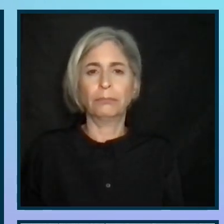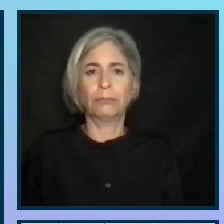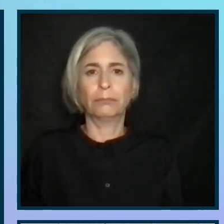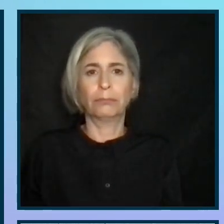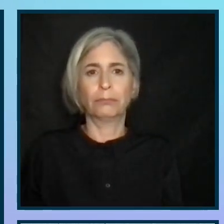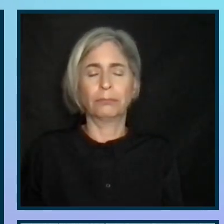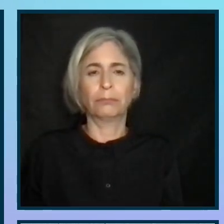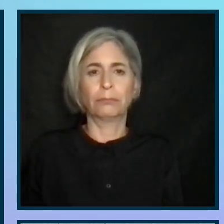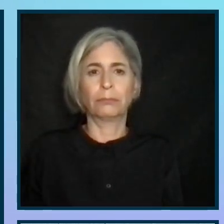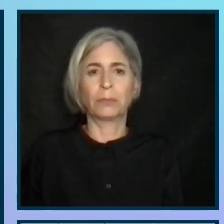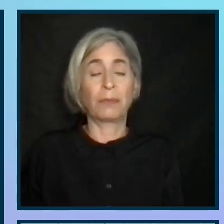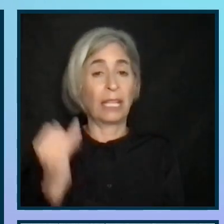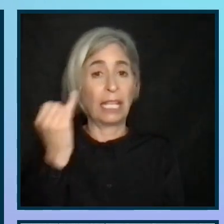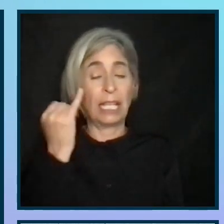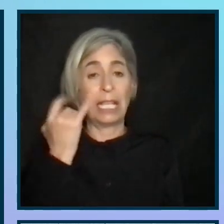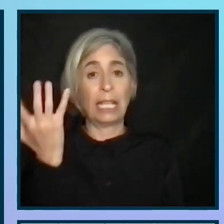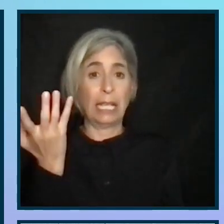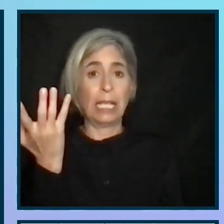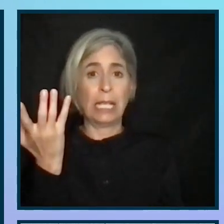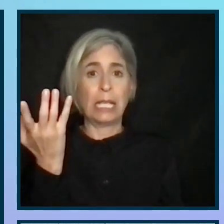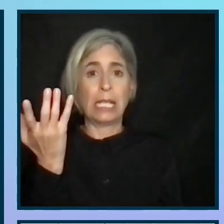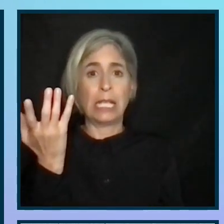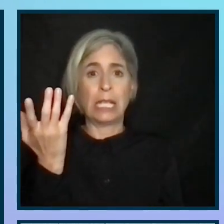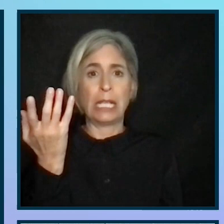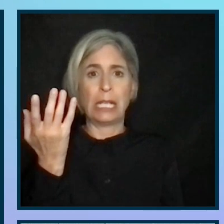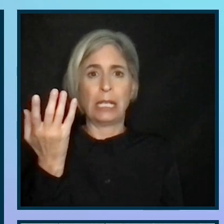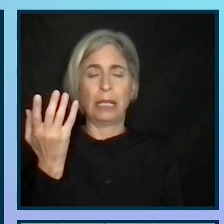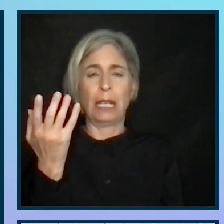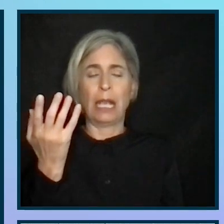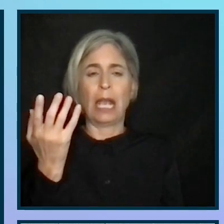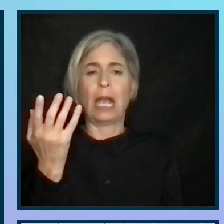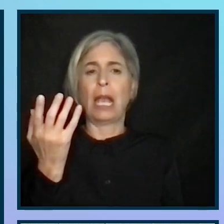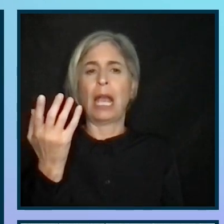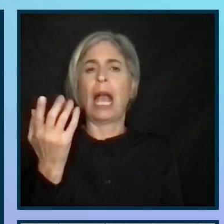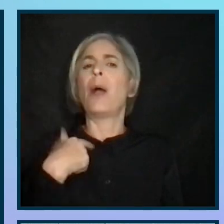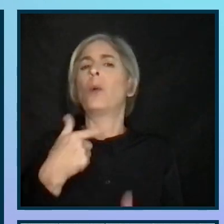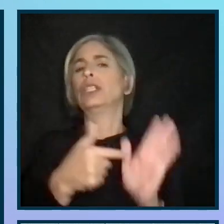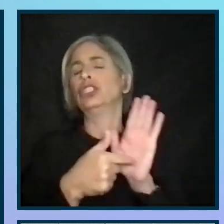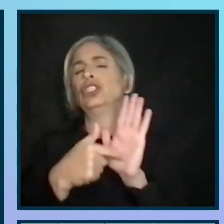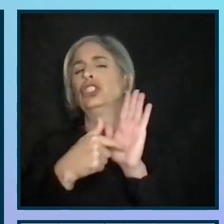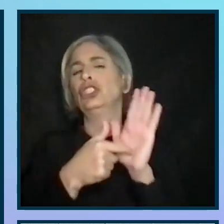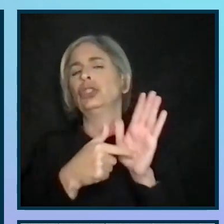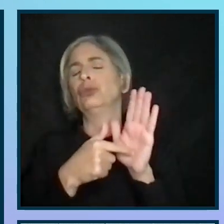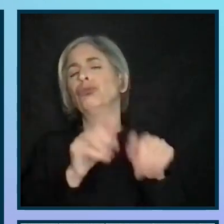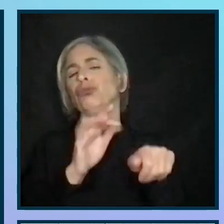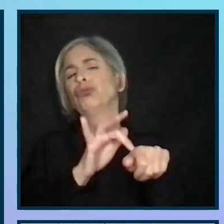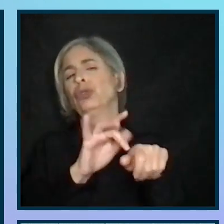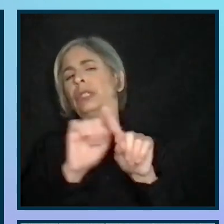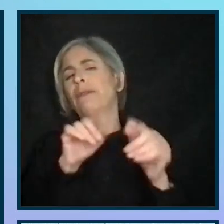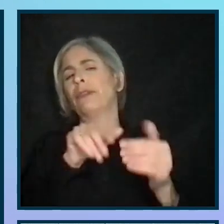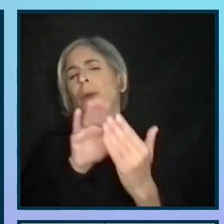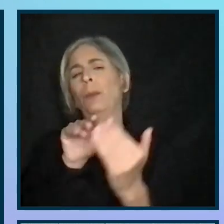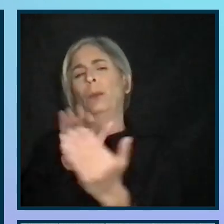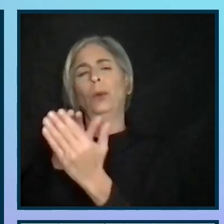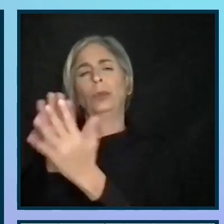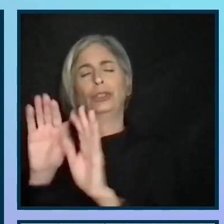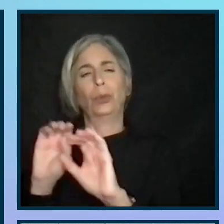All right. So before I get into the program level transformation practices, I wanna touch on the different approaches your organization will need to take